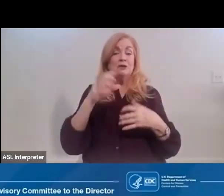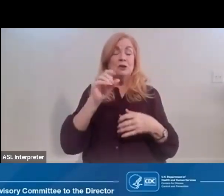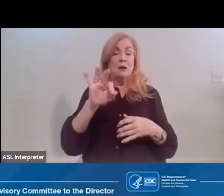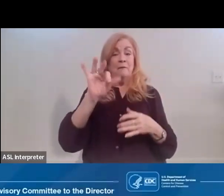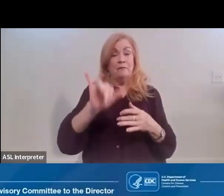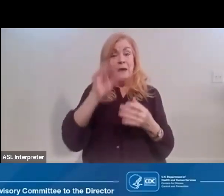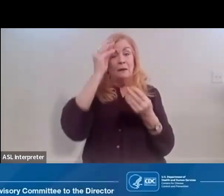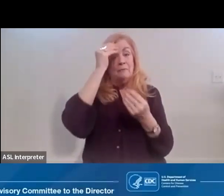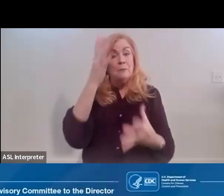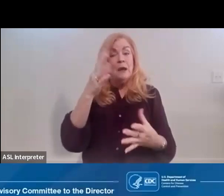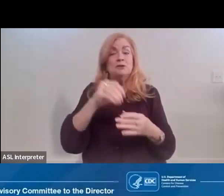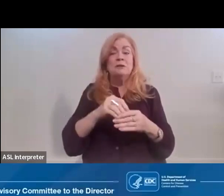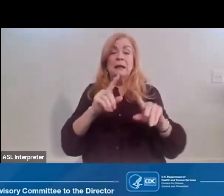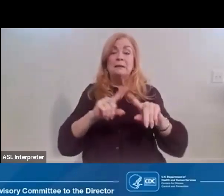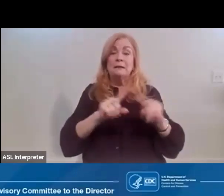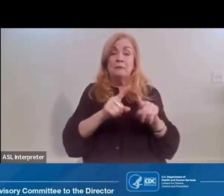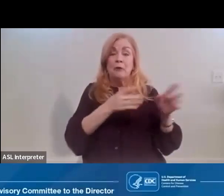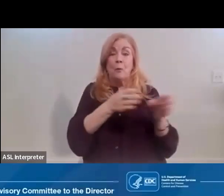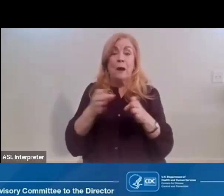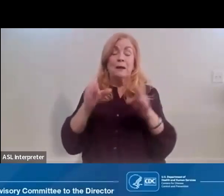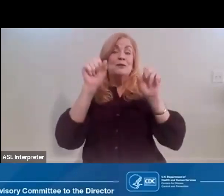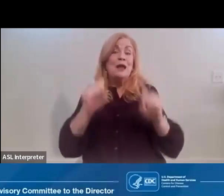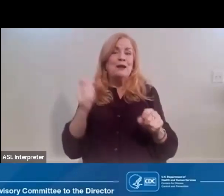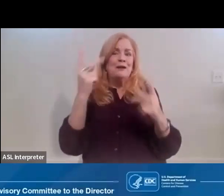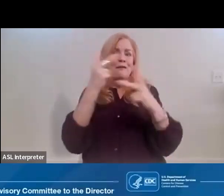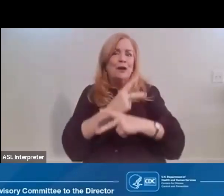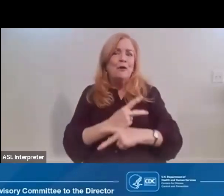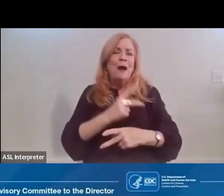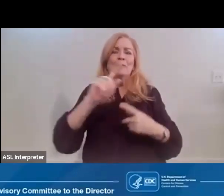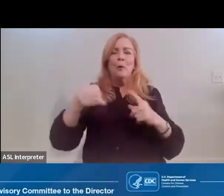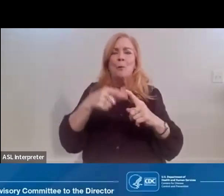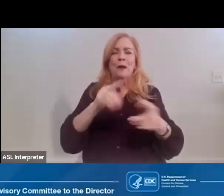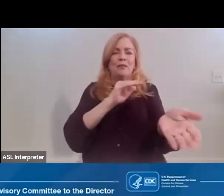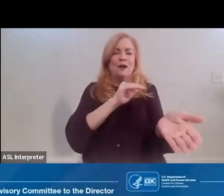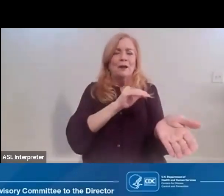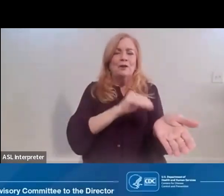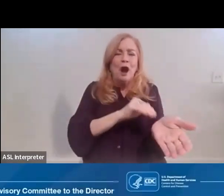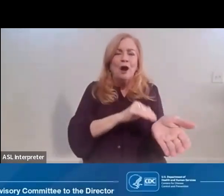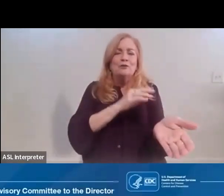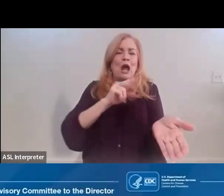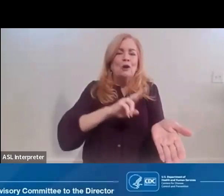They could figure out absenteeism of their clinical staff, their nurses and their docs, how much they would have to backfill.